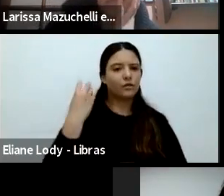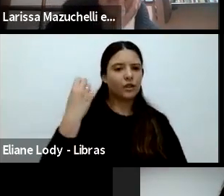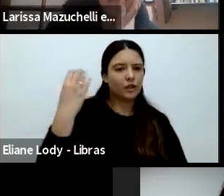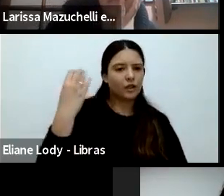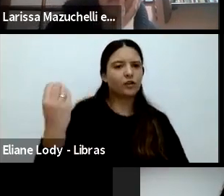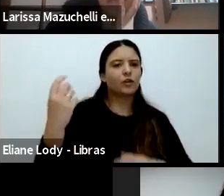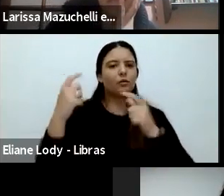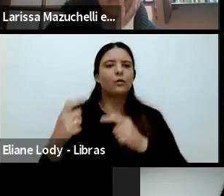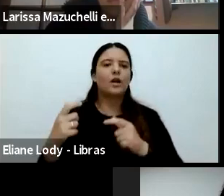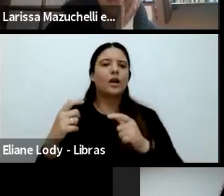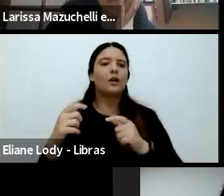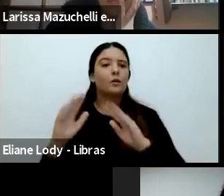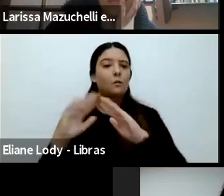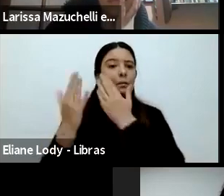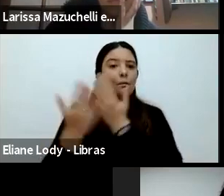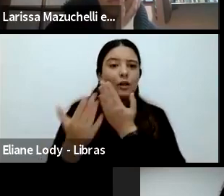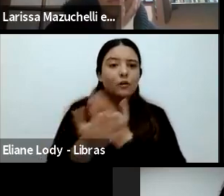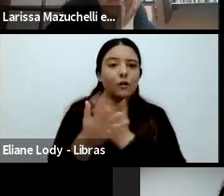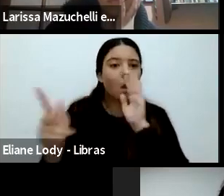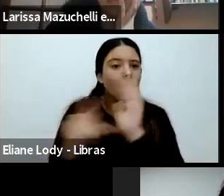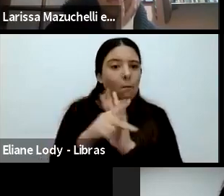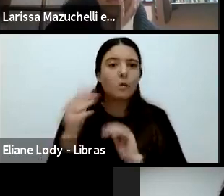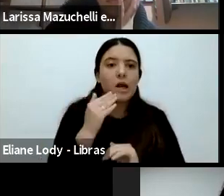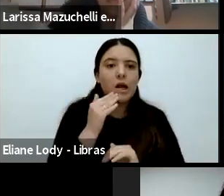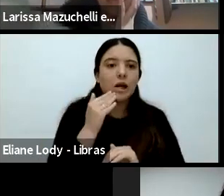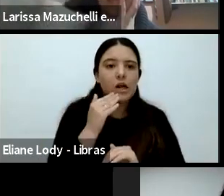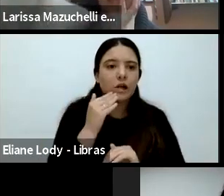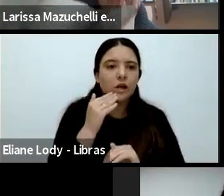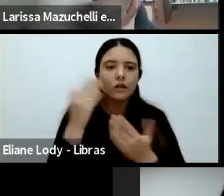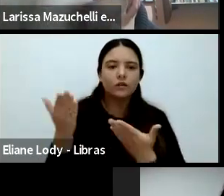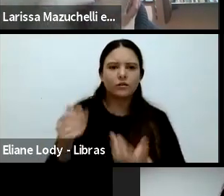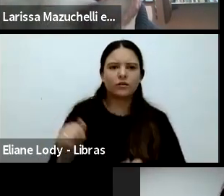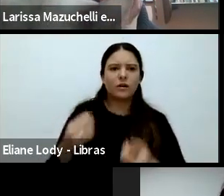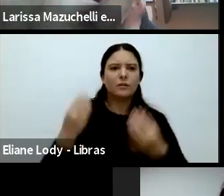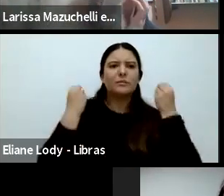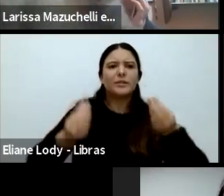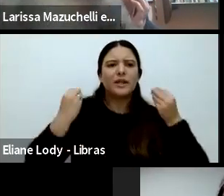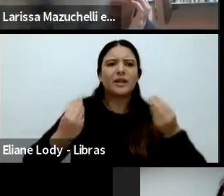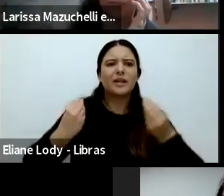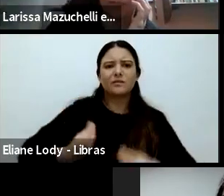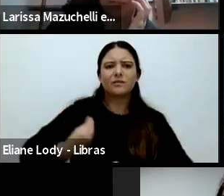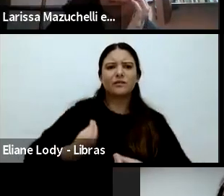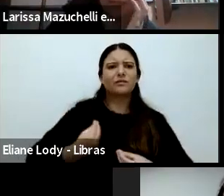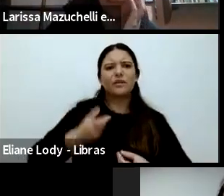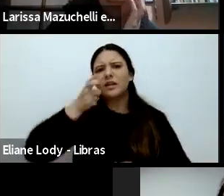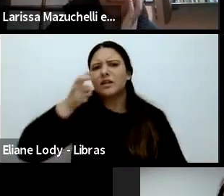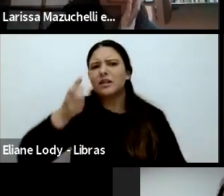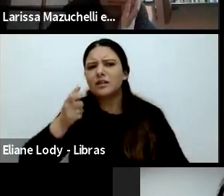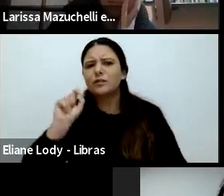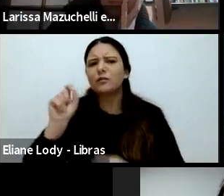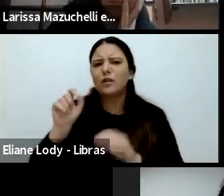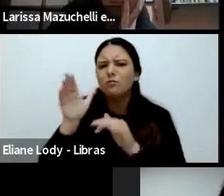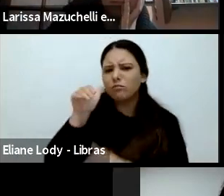defect ology and I thought why are we here. gotta be something interesting going on. there really and it really did all we did was why and it really did all we did was